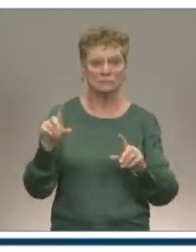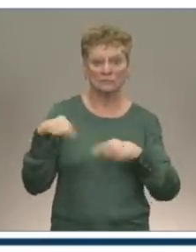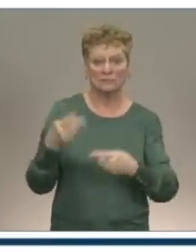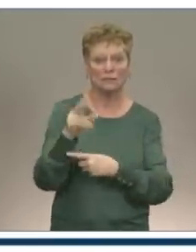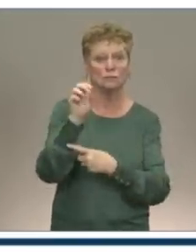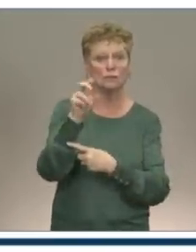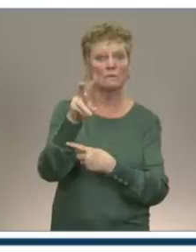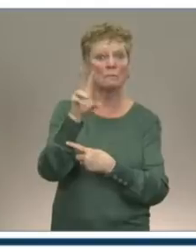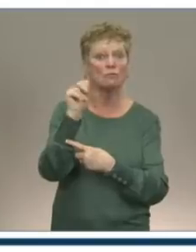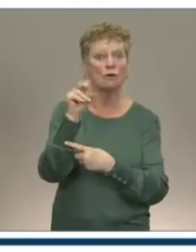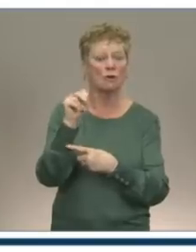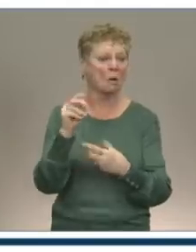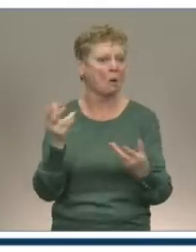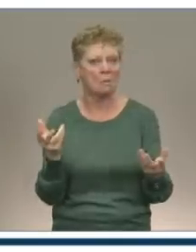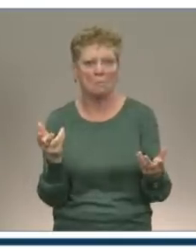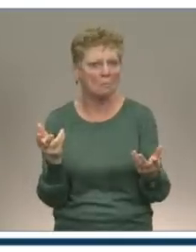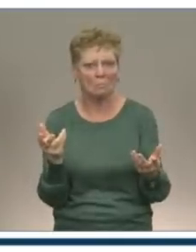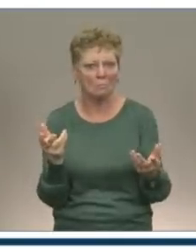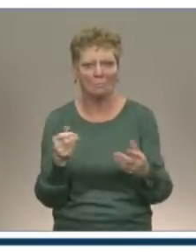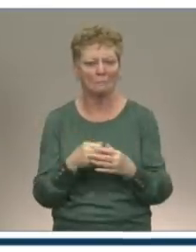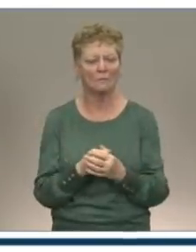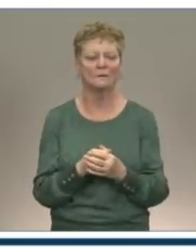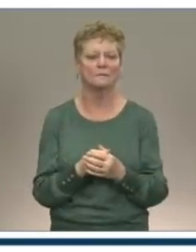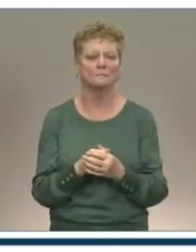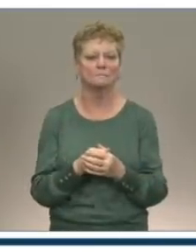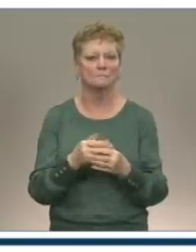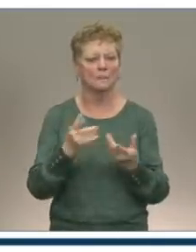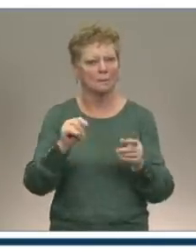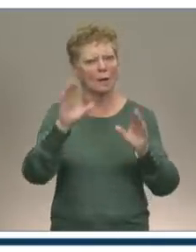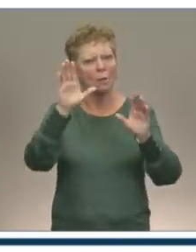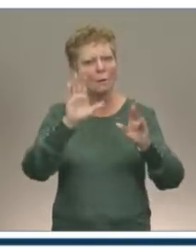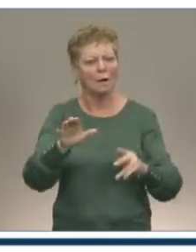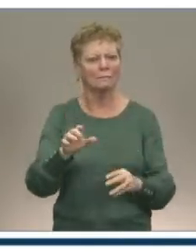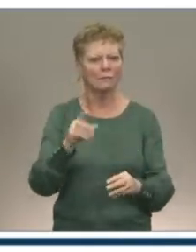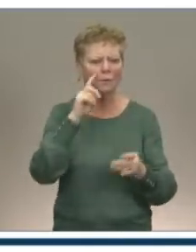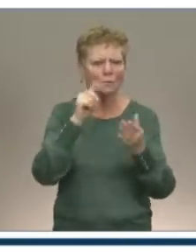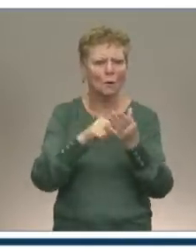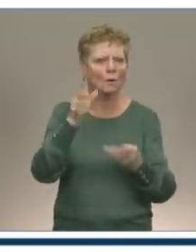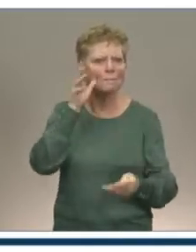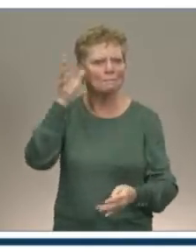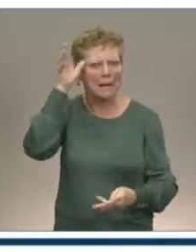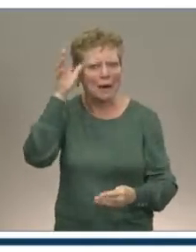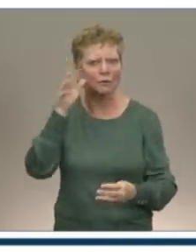it's also been wonderful to see parents and guardians booking appointments and they've been